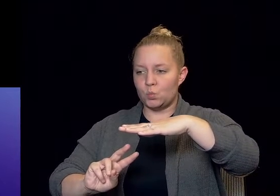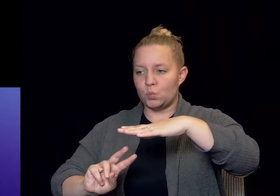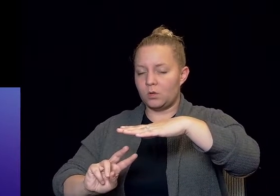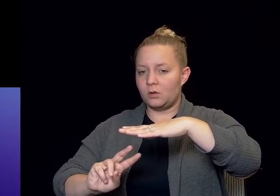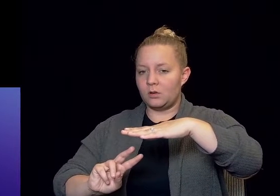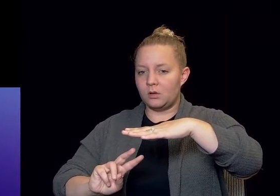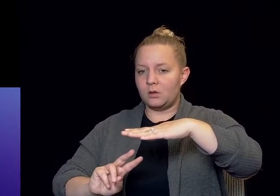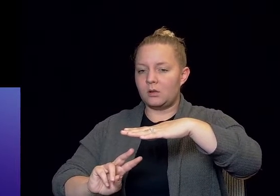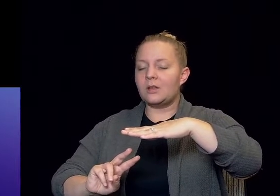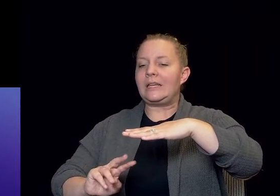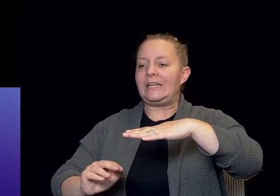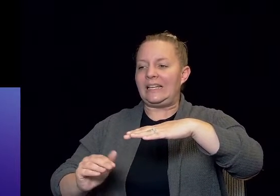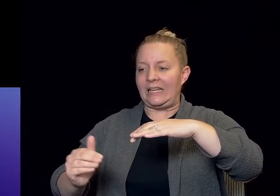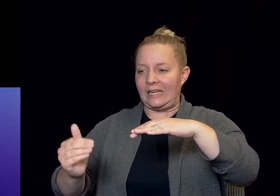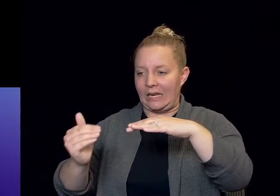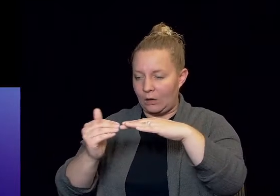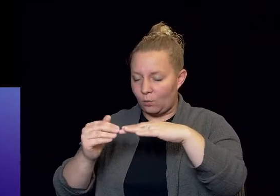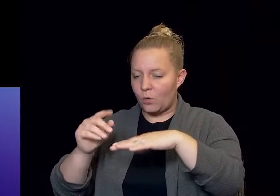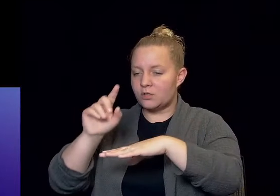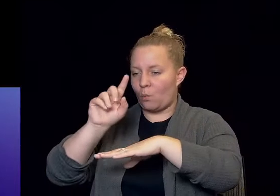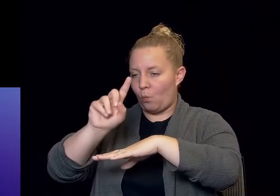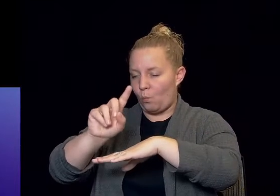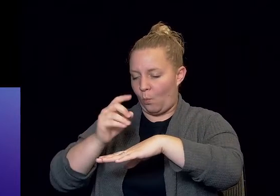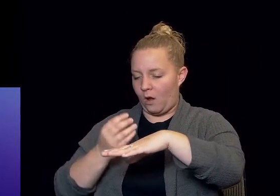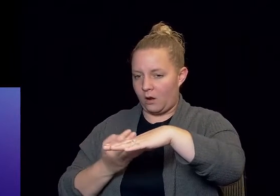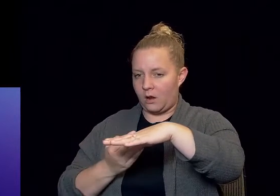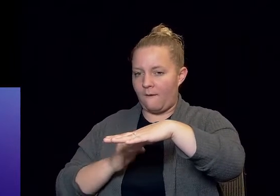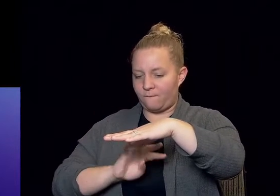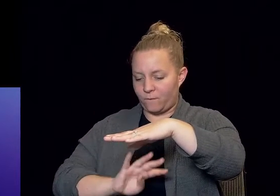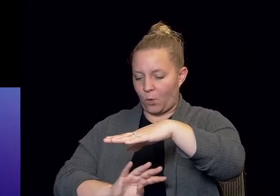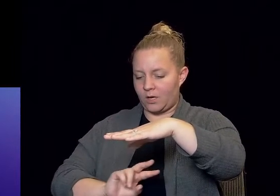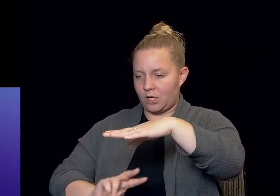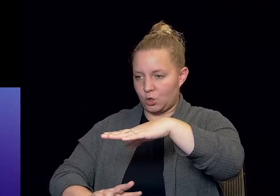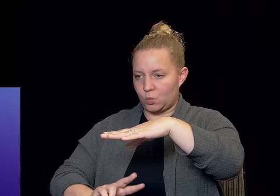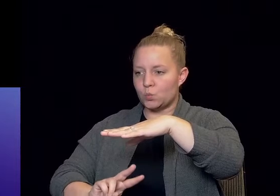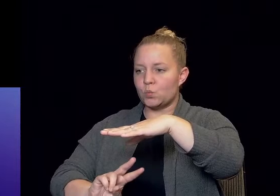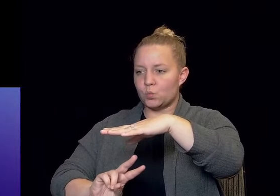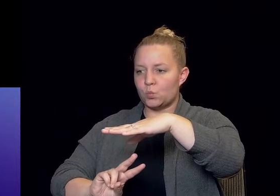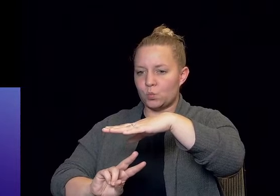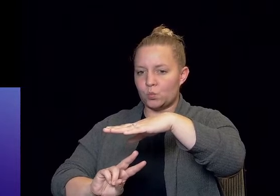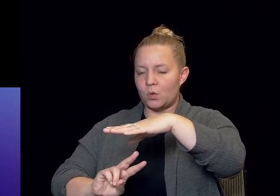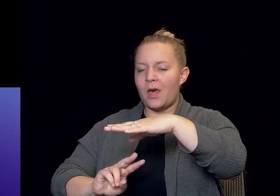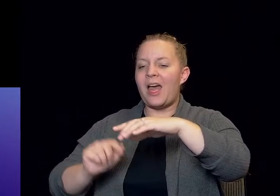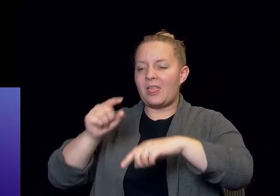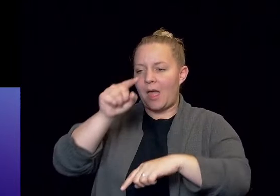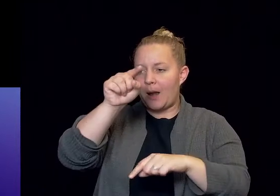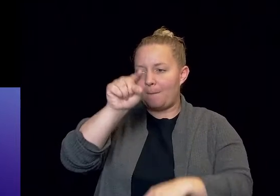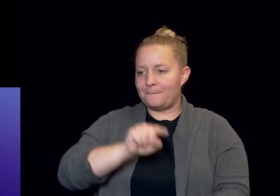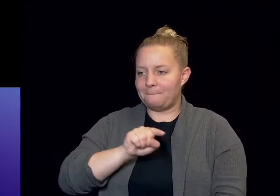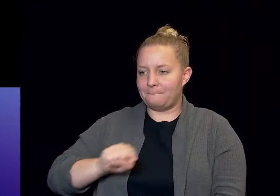I end up with the answer of 1/42. And you're boxing your answer always. Then, I look back and